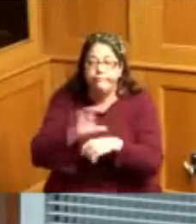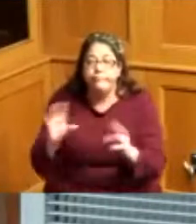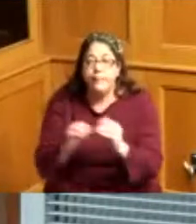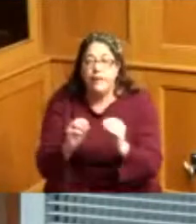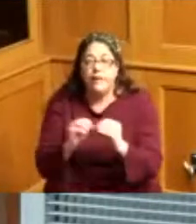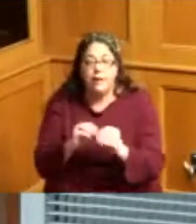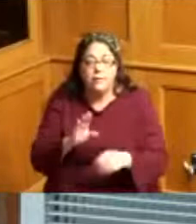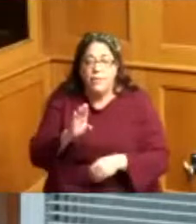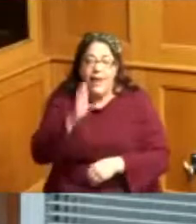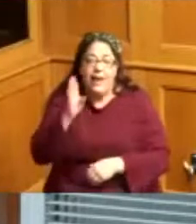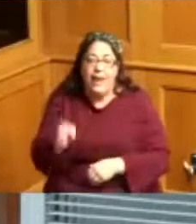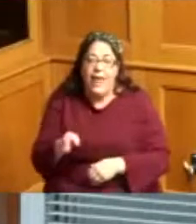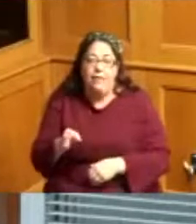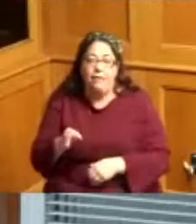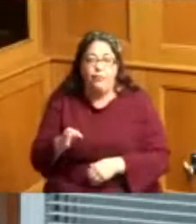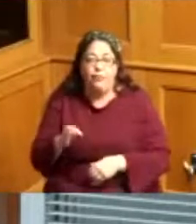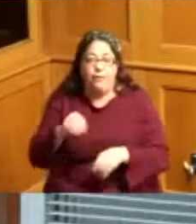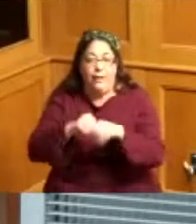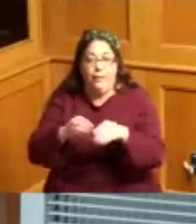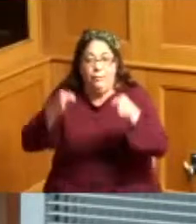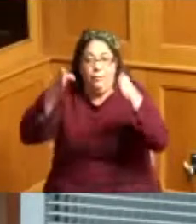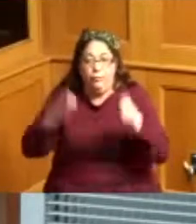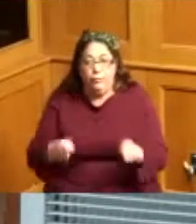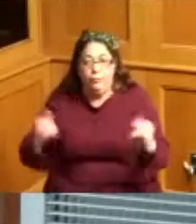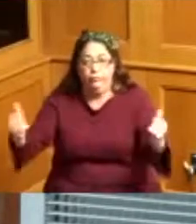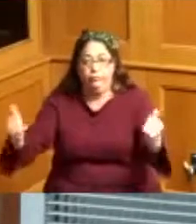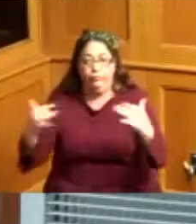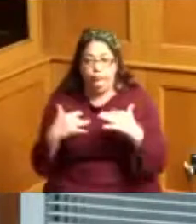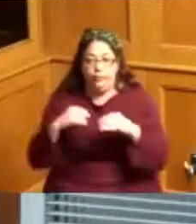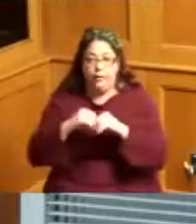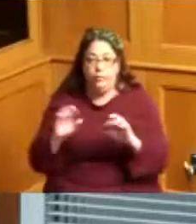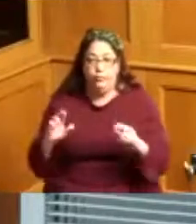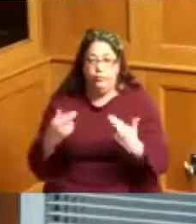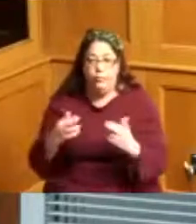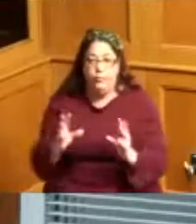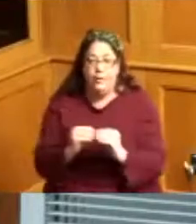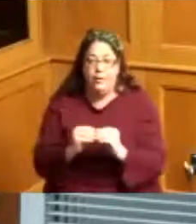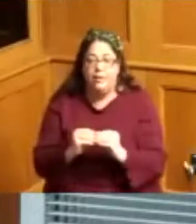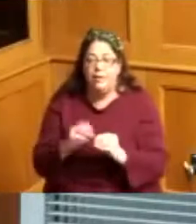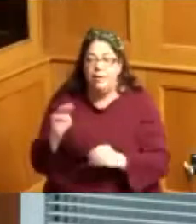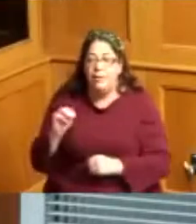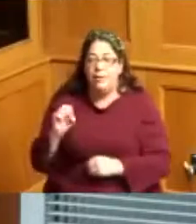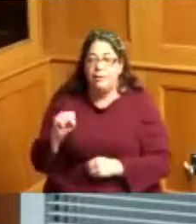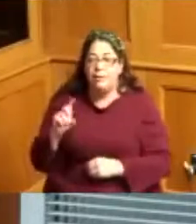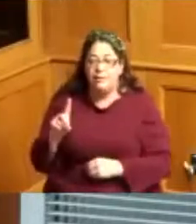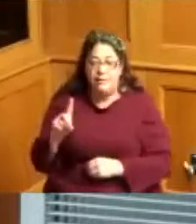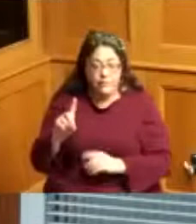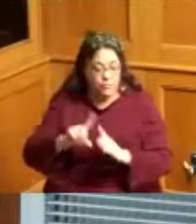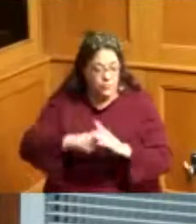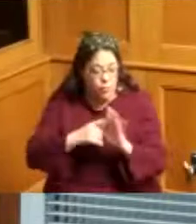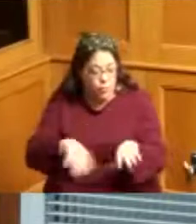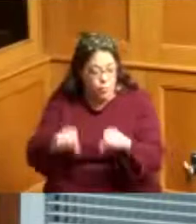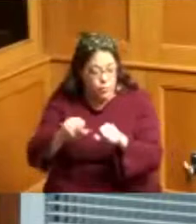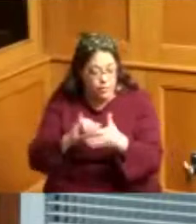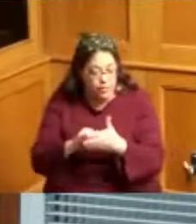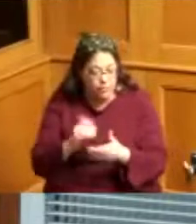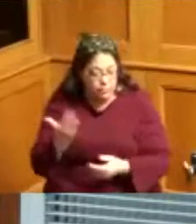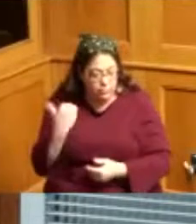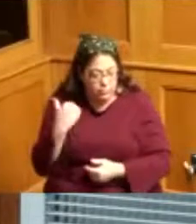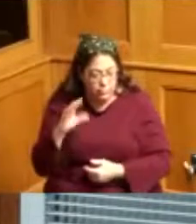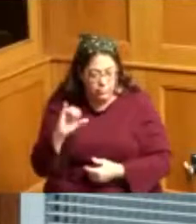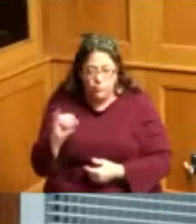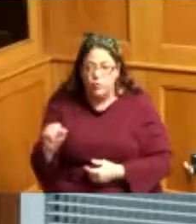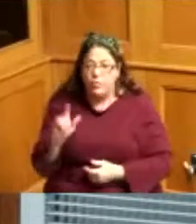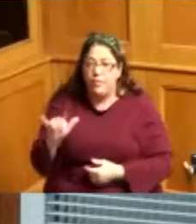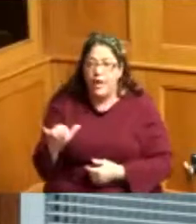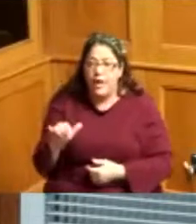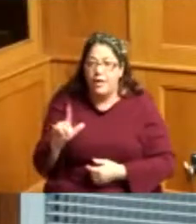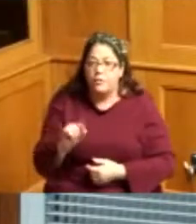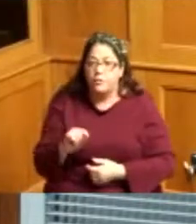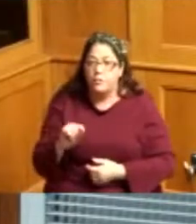actually had an in-person meeting ms MSD actually started hosting this back in in July of 2021 so we